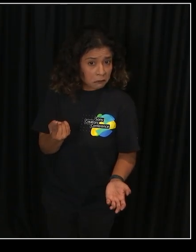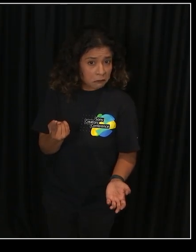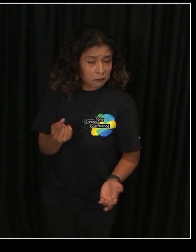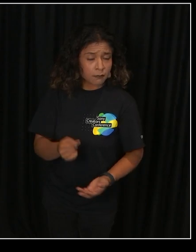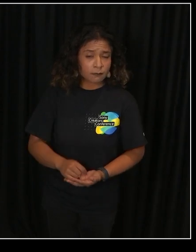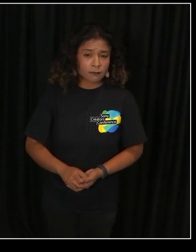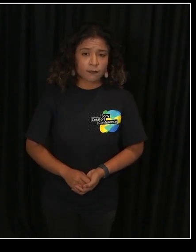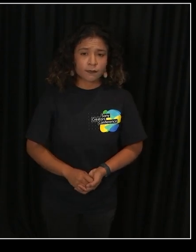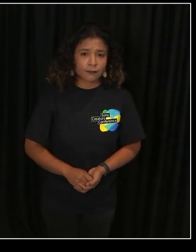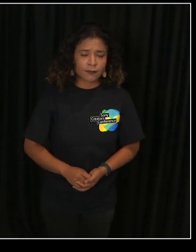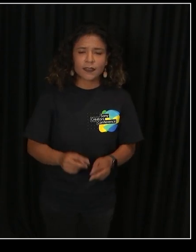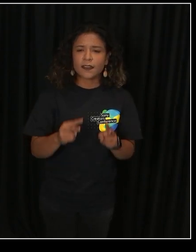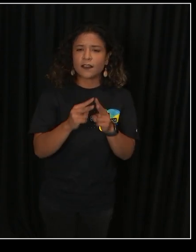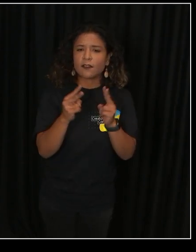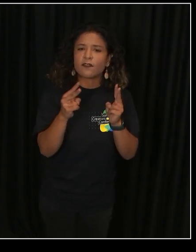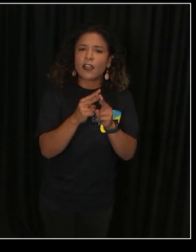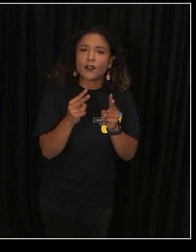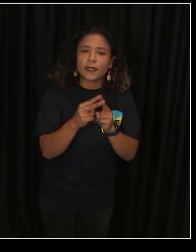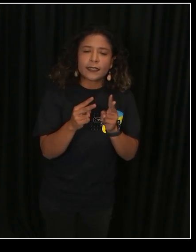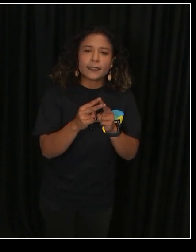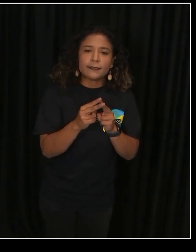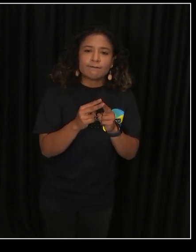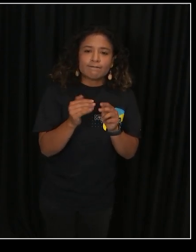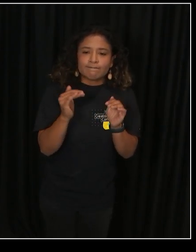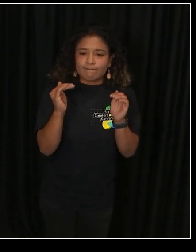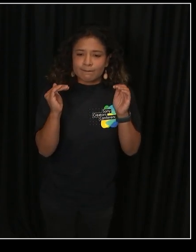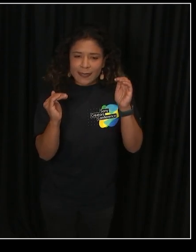So it's a very, very fine balance between being